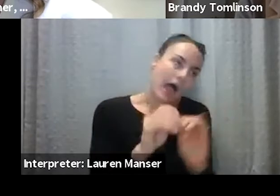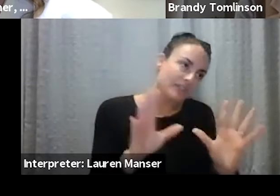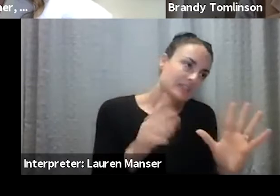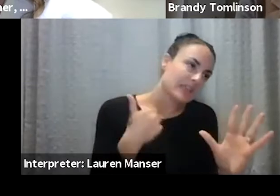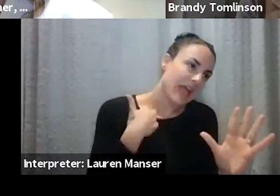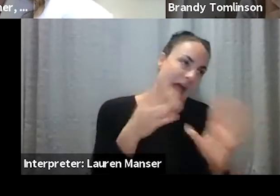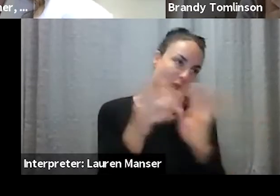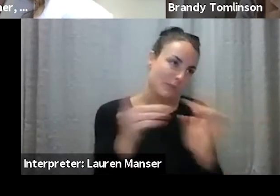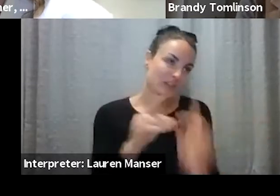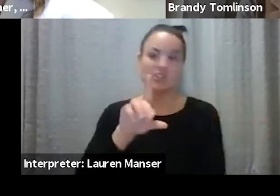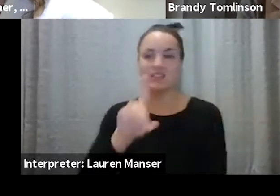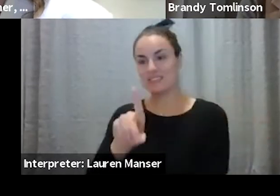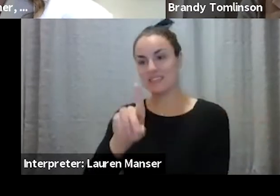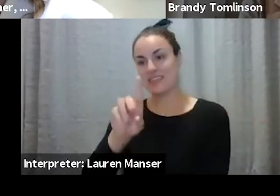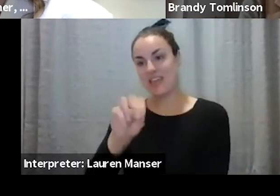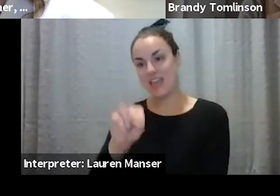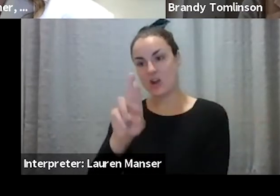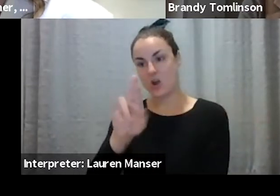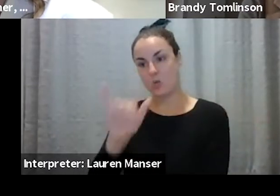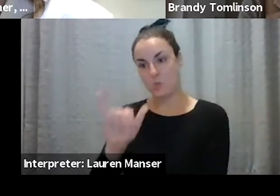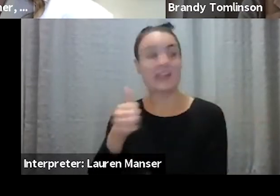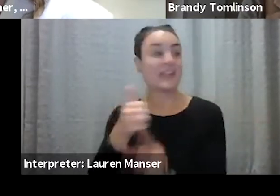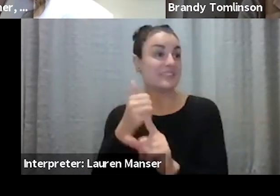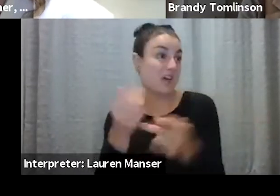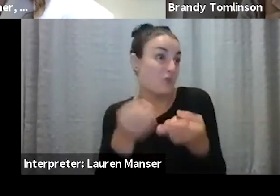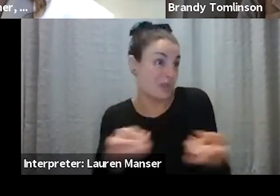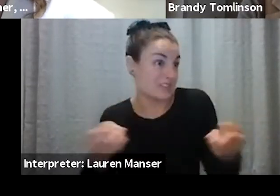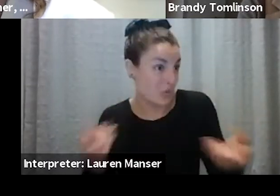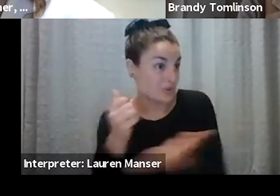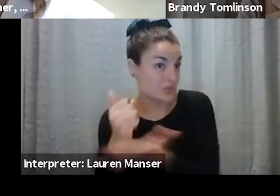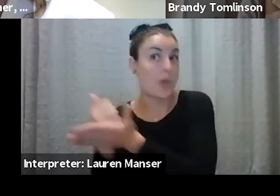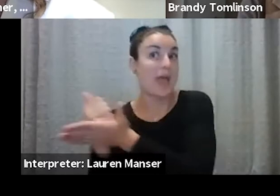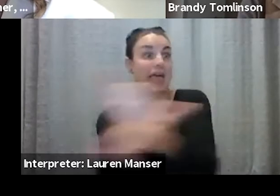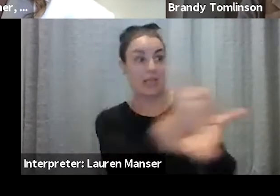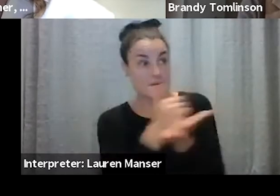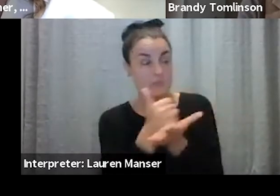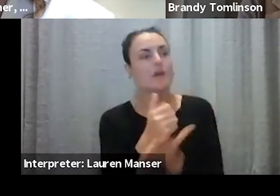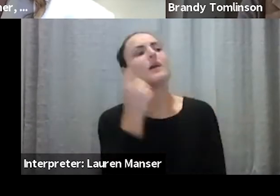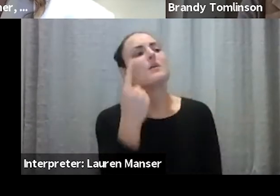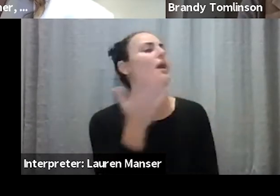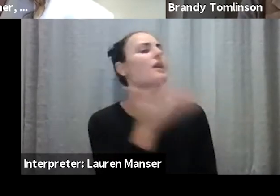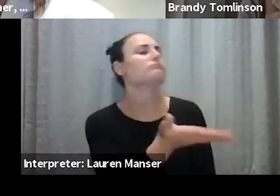but let's just talk a little bit about what that actually, what that process is like.